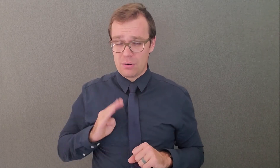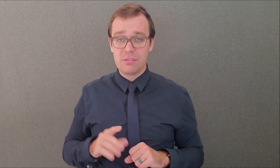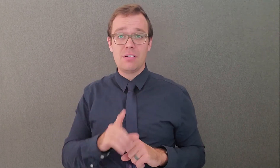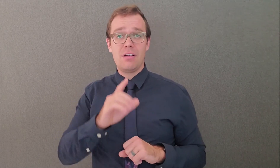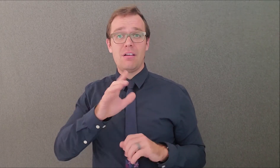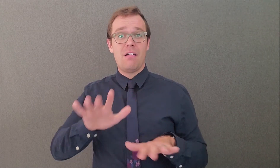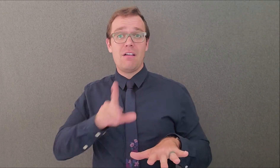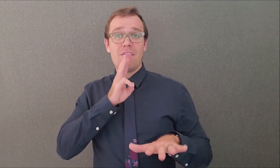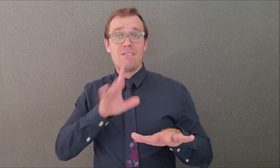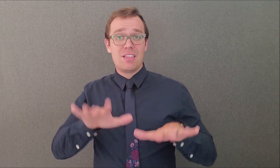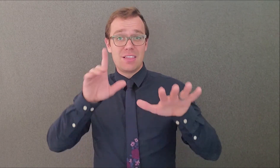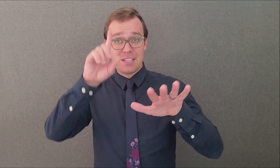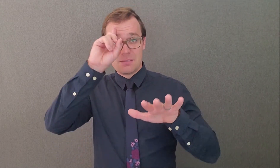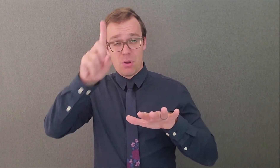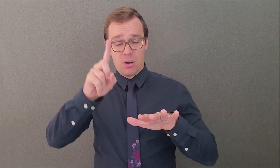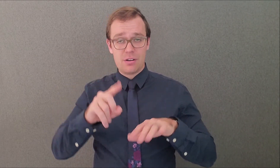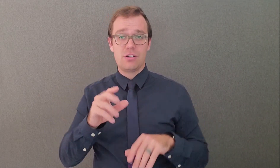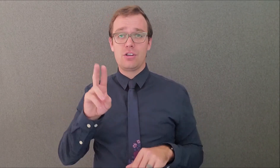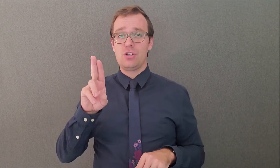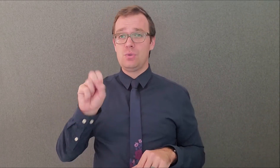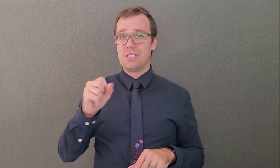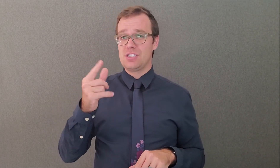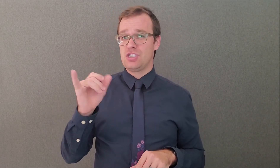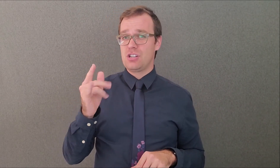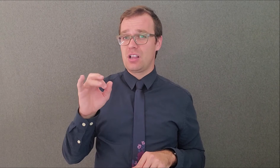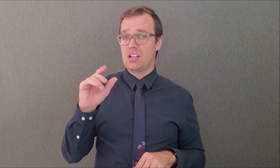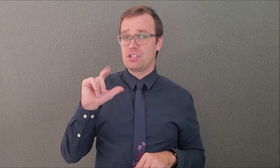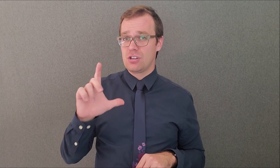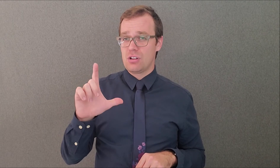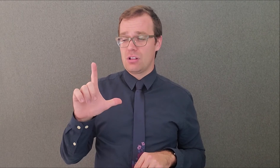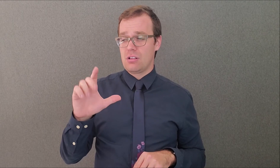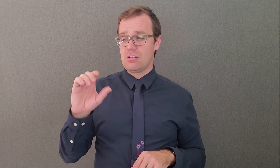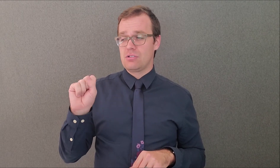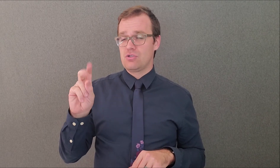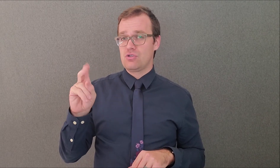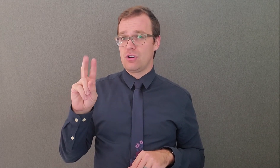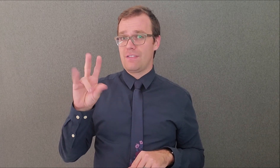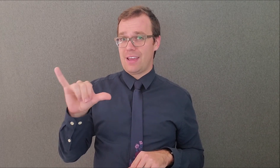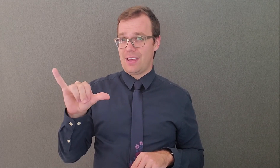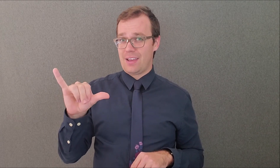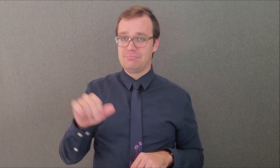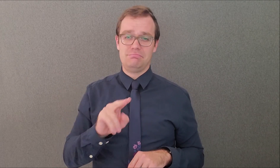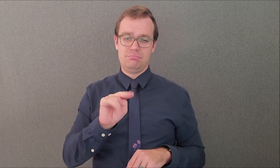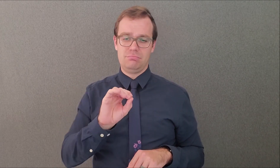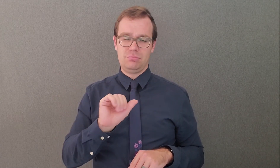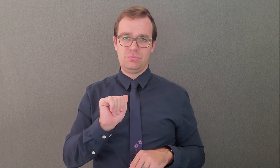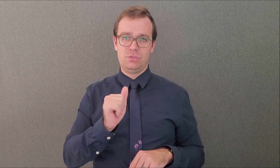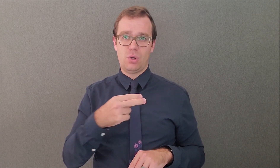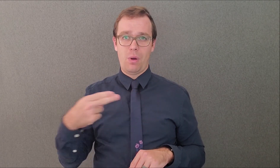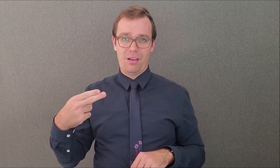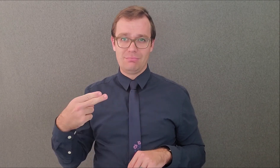United States Geological Survey, floods, NOAA, floods,